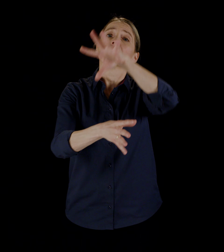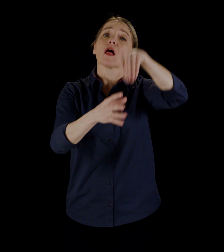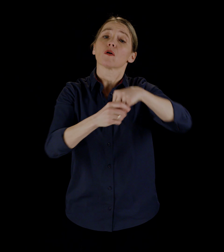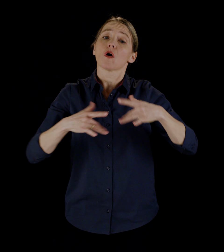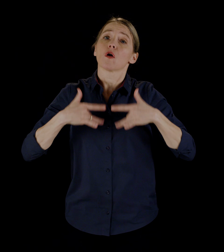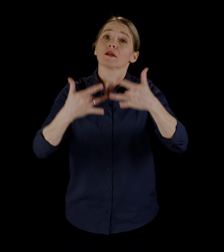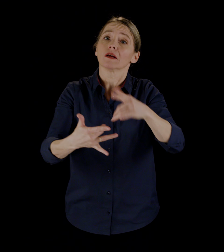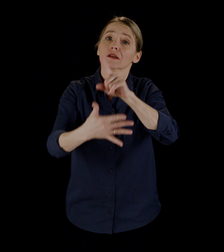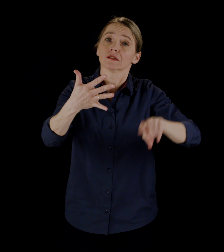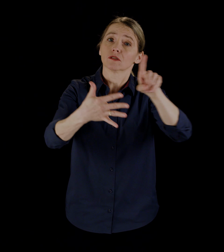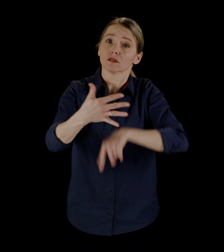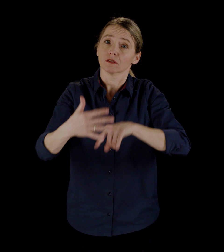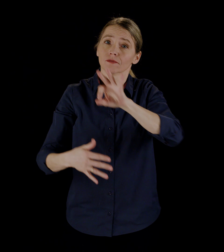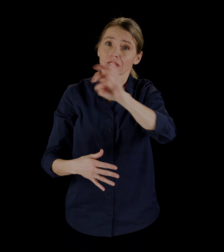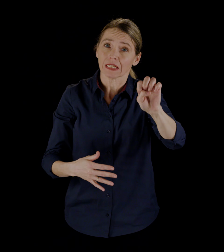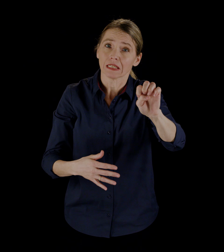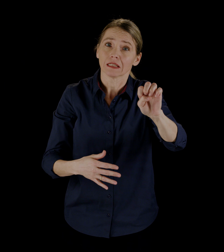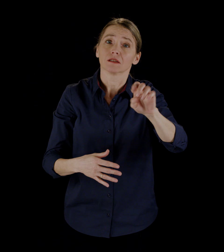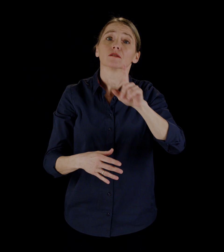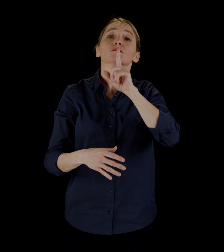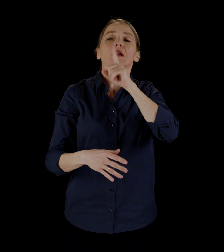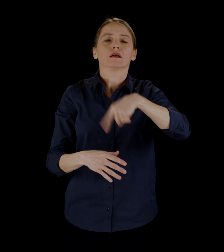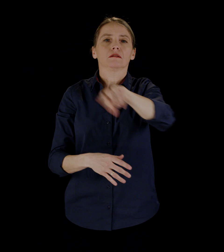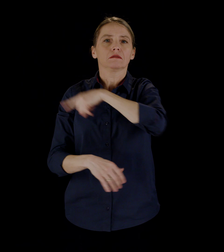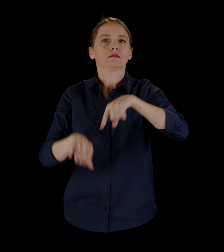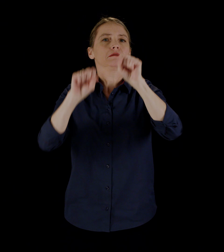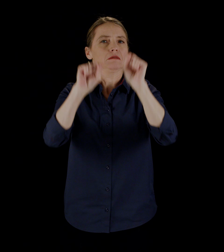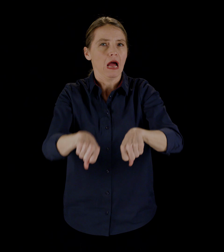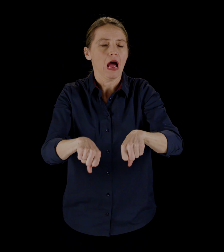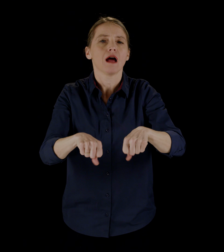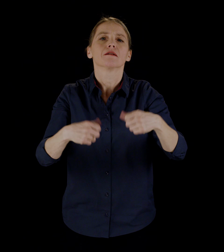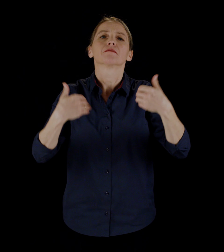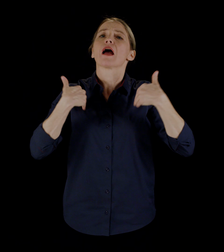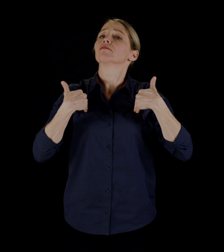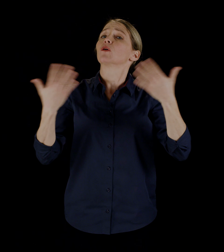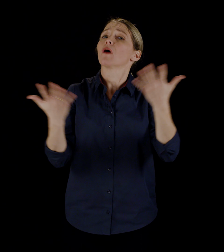eligible for a trial period lasting a minimum of 15 calendar days.